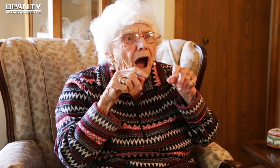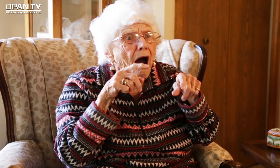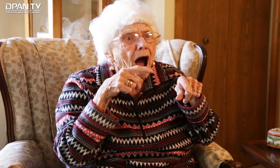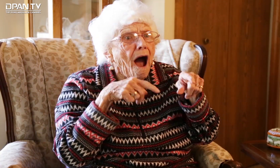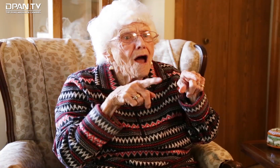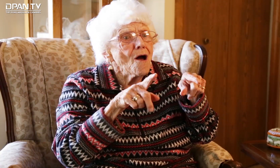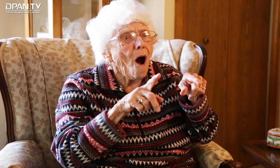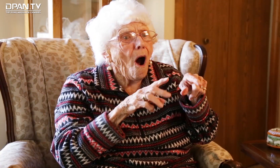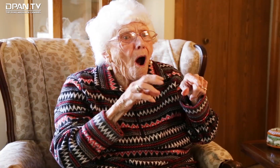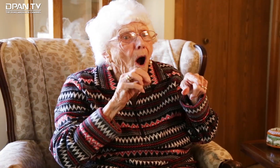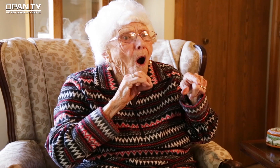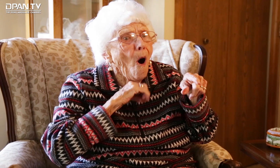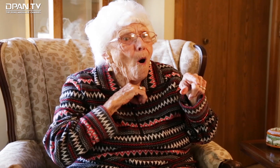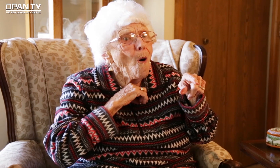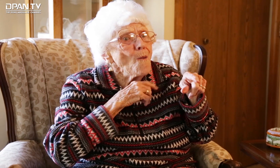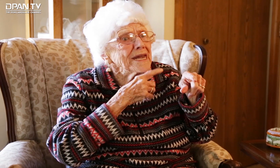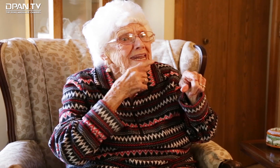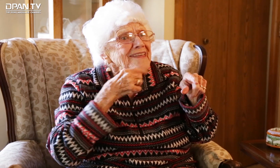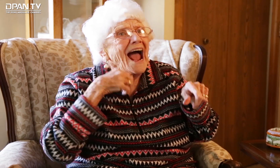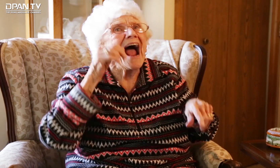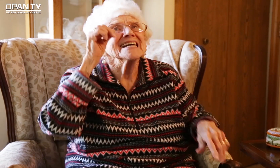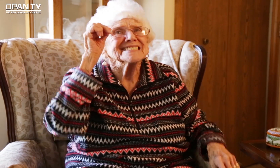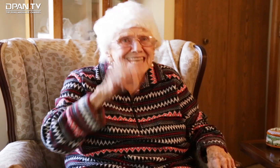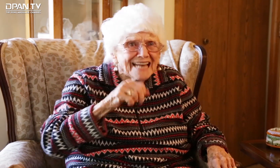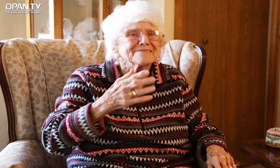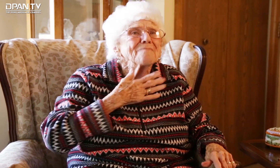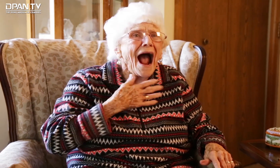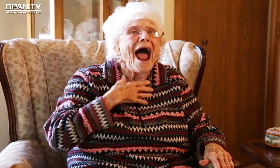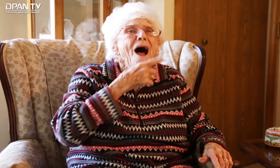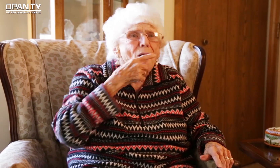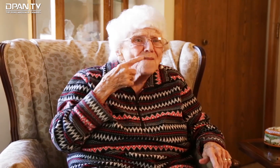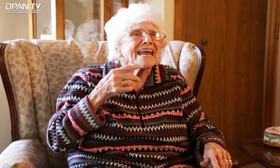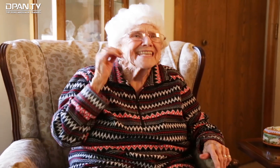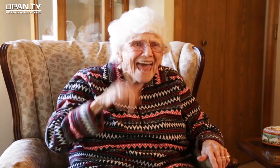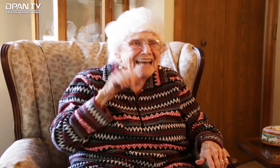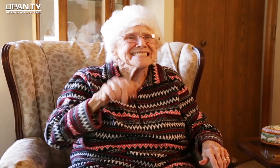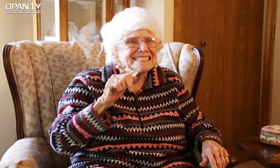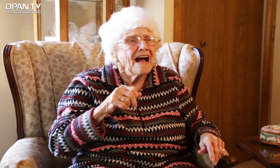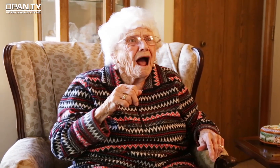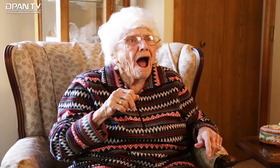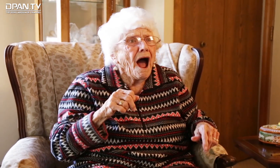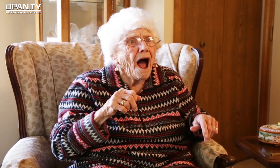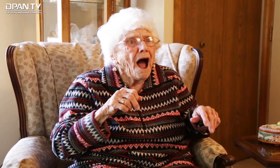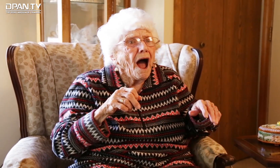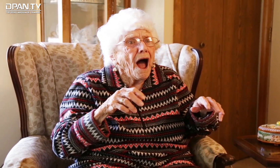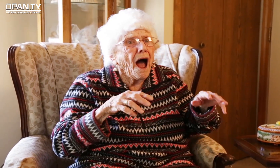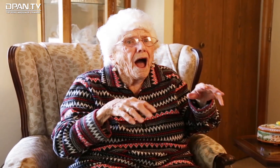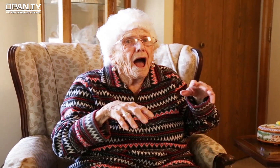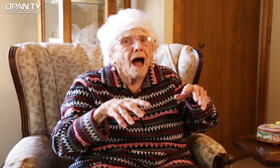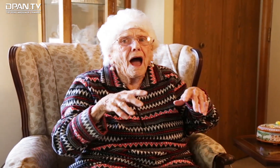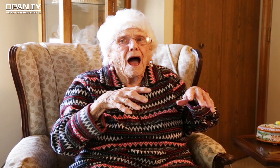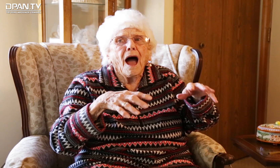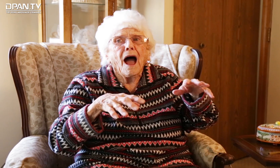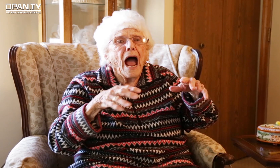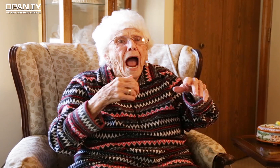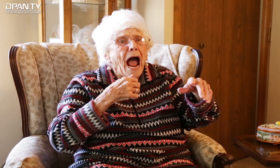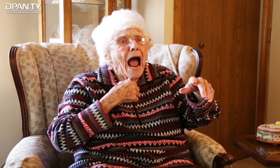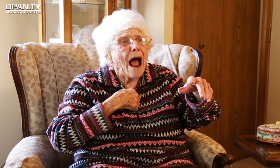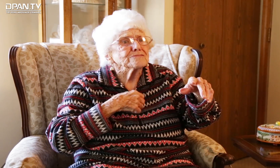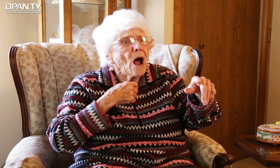I'll show you." while tugging at my REAL teeth. The nurse was surprised. "Oooh...your OWN teeth?" YES, my own teeth. YES.